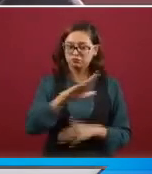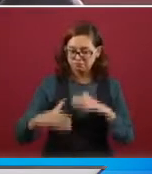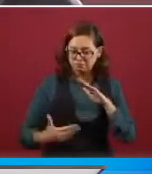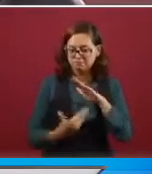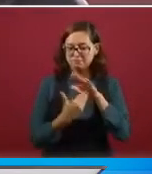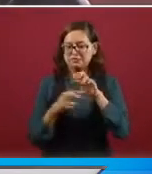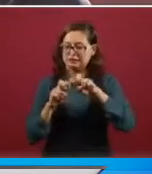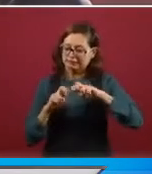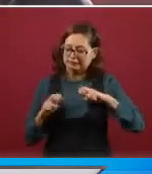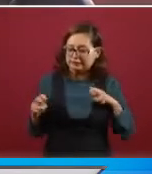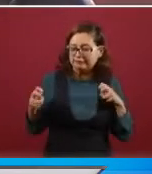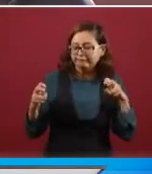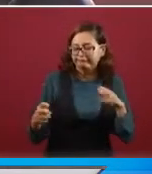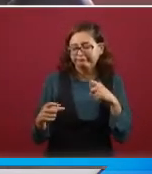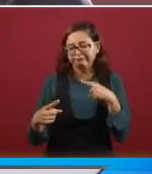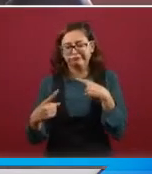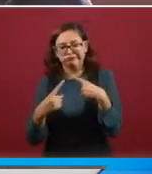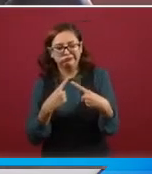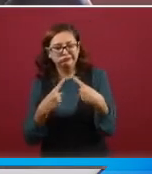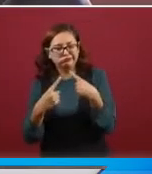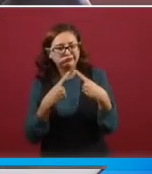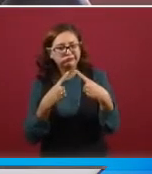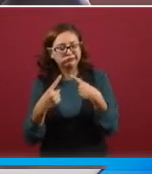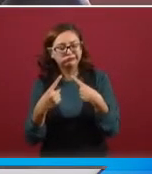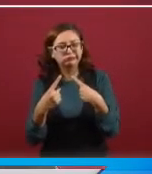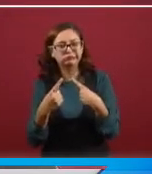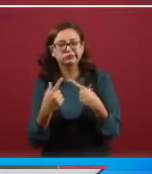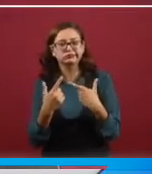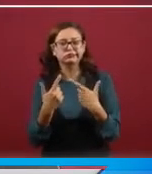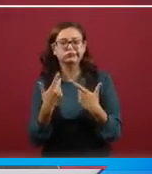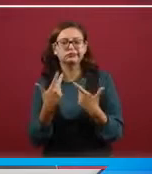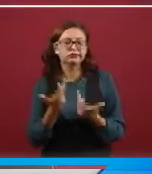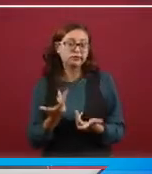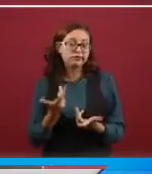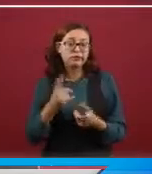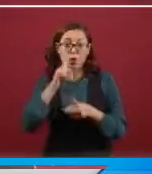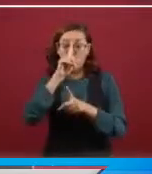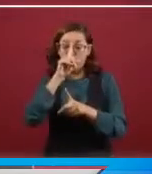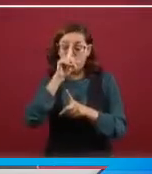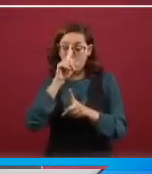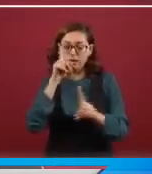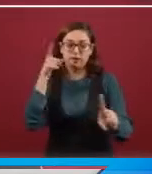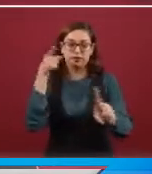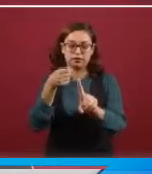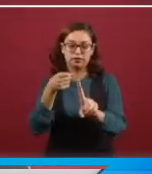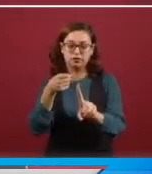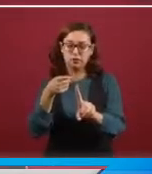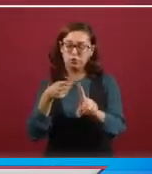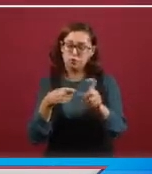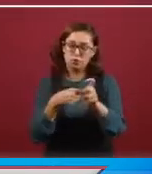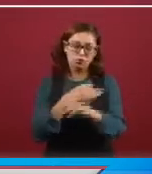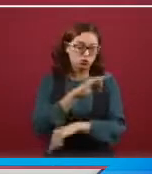now mining companies pay taxes for their extraction no contract will be canceled and jobs in this sector will be taken care of